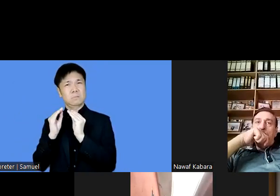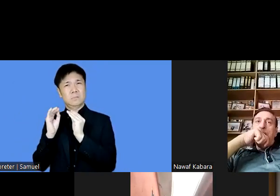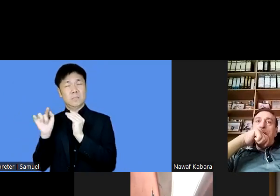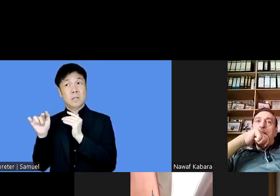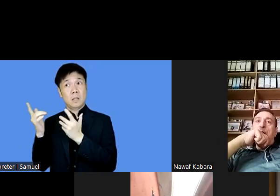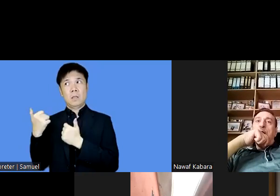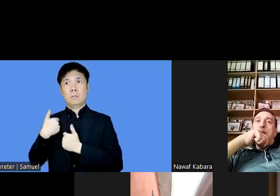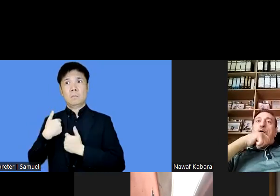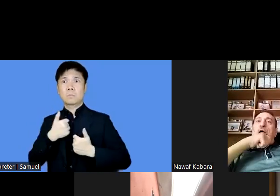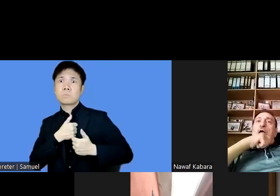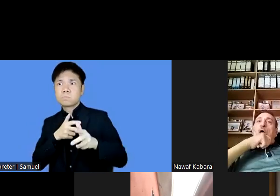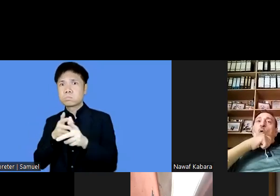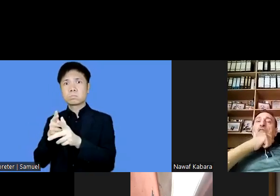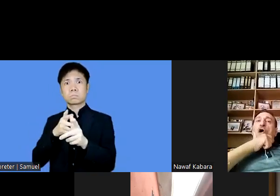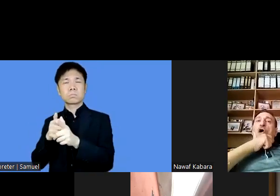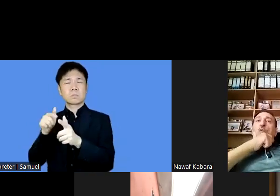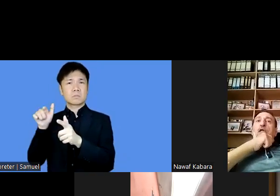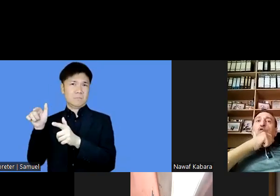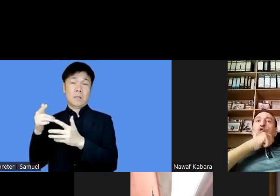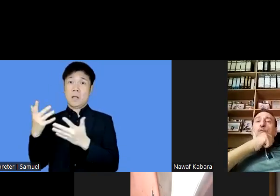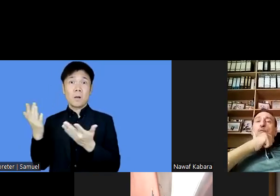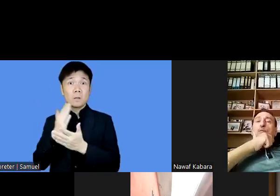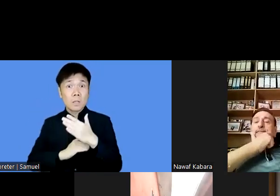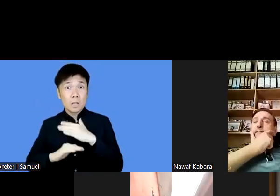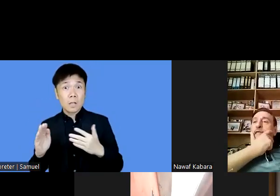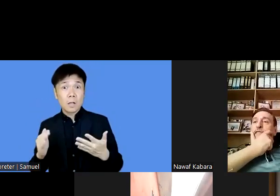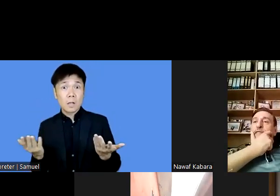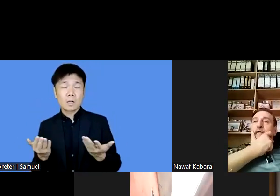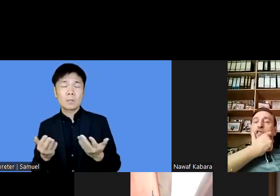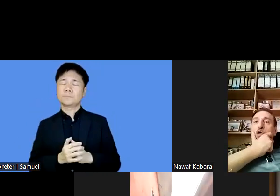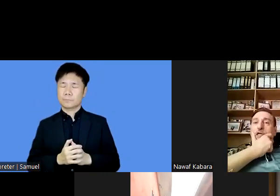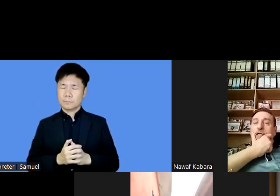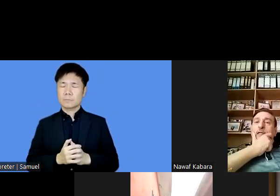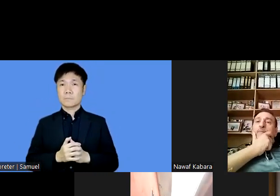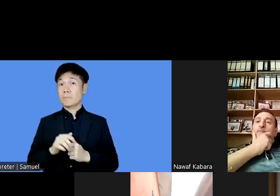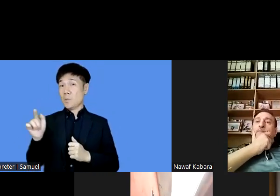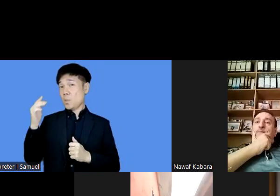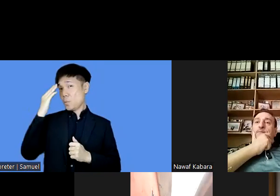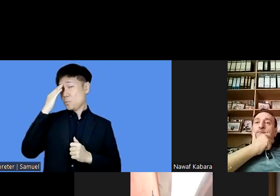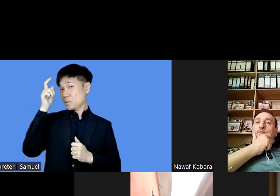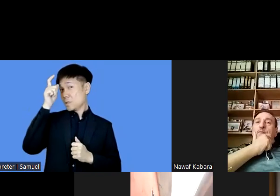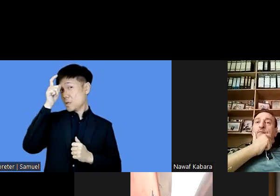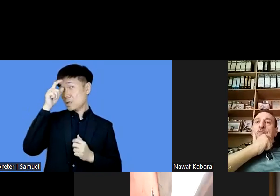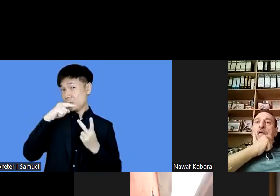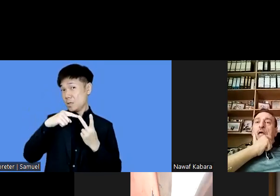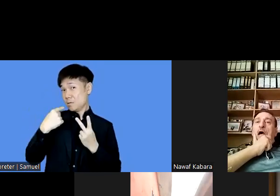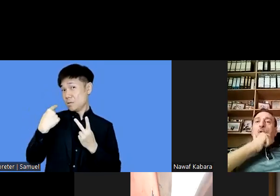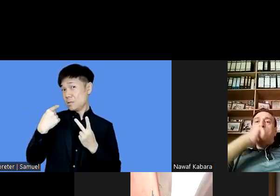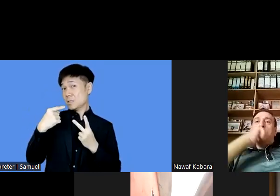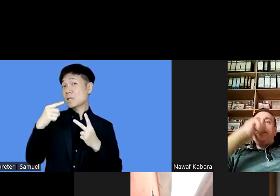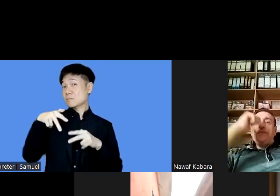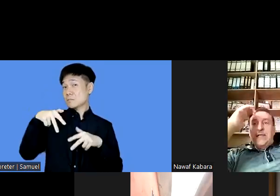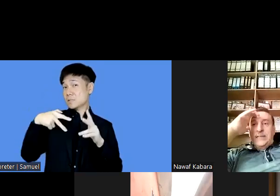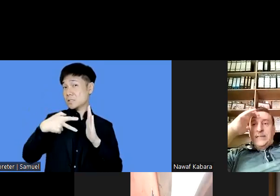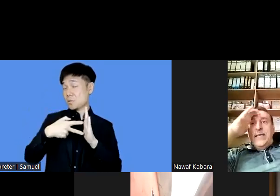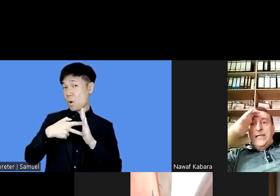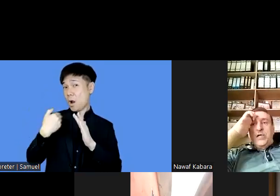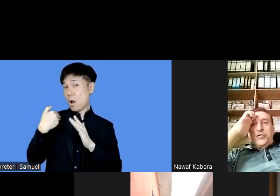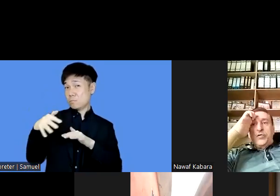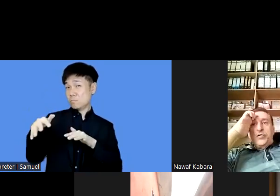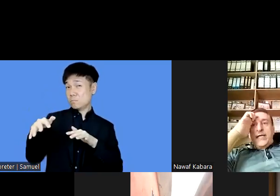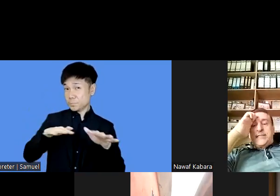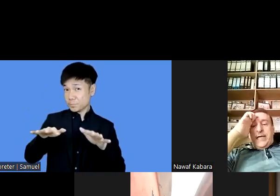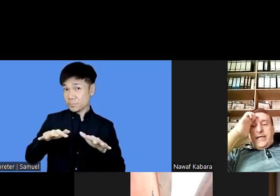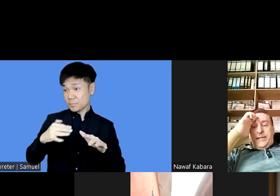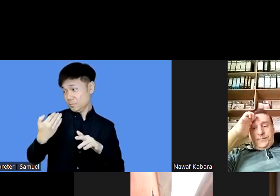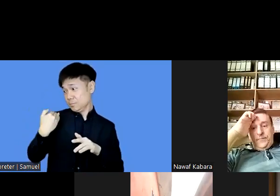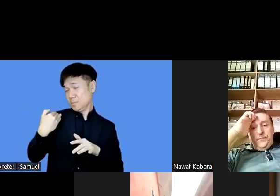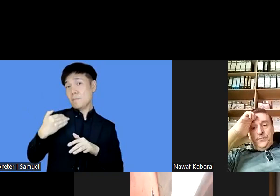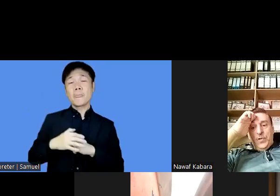When the earthquake took place in Syria and Turkey, I was directly contacted the next